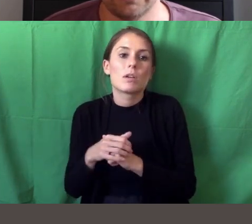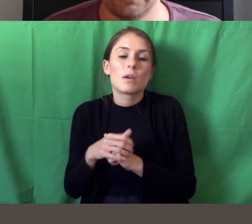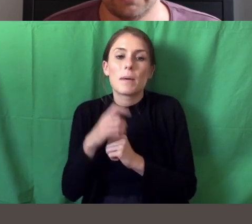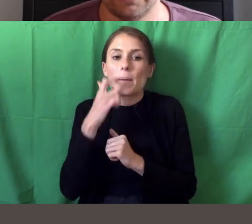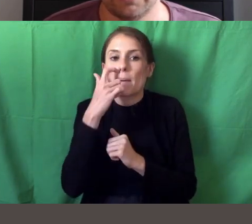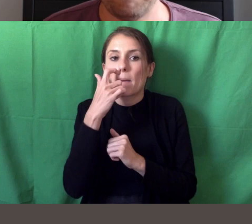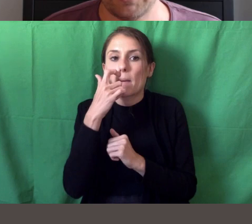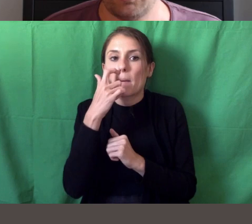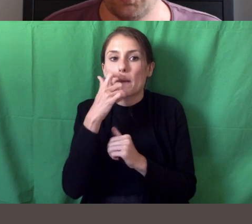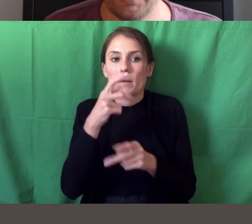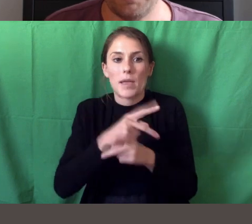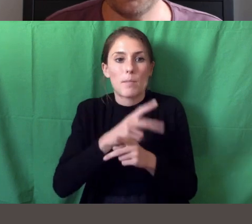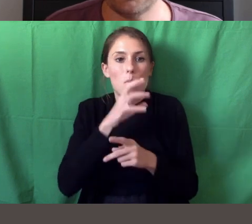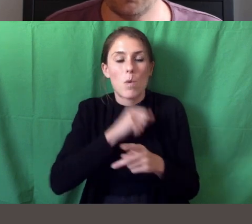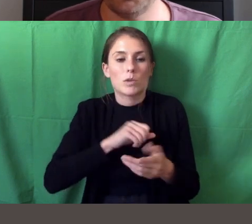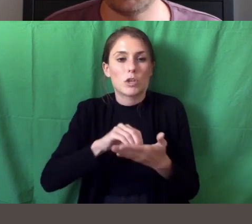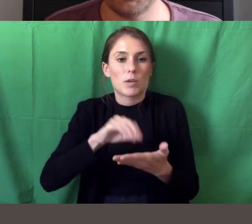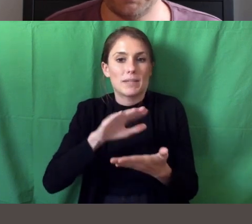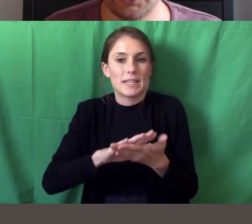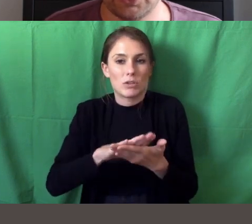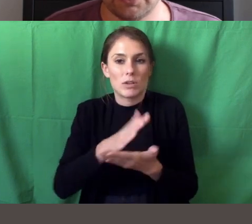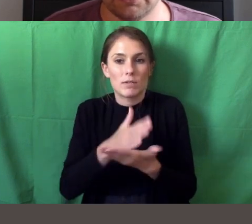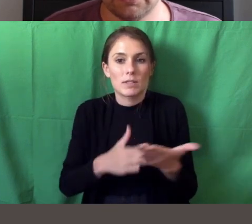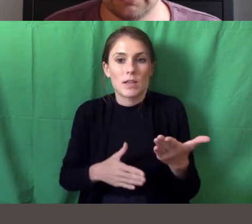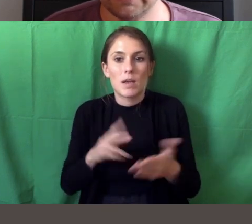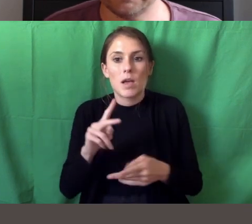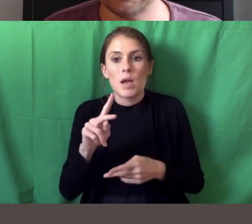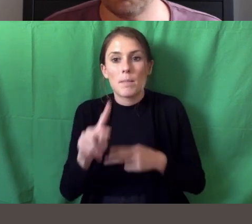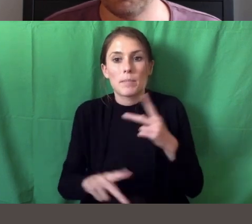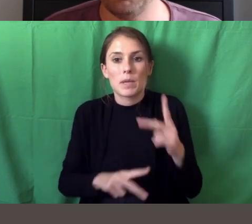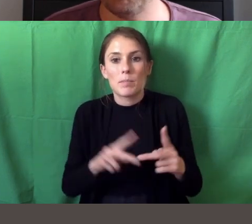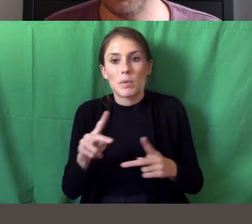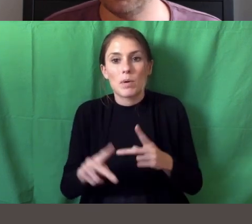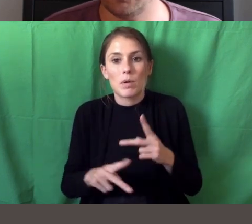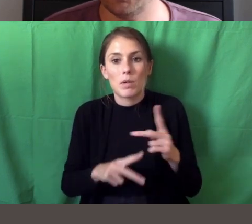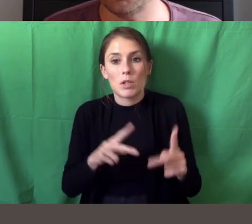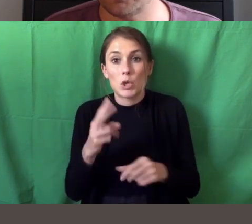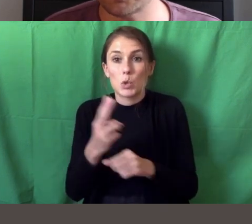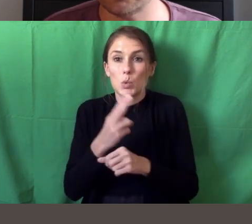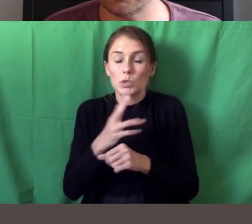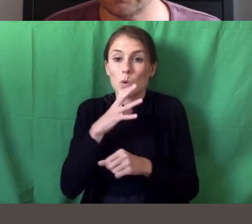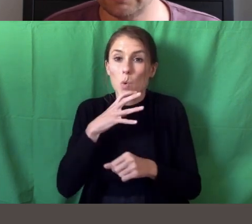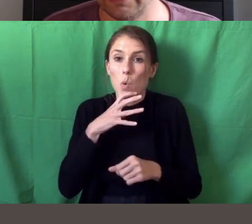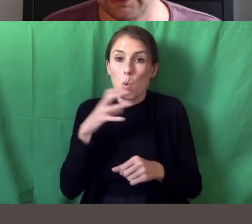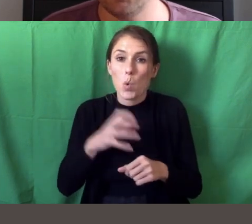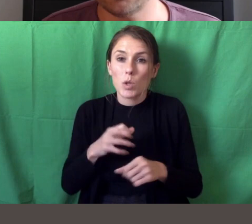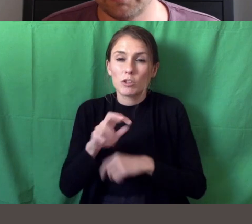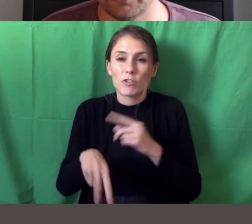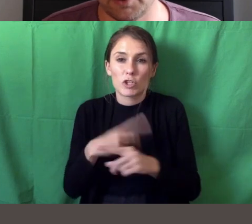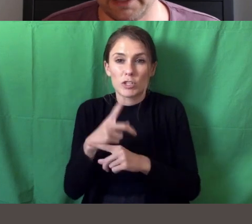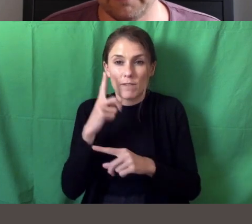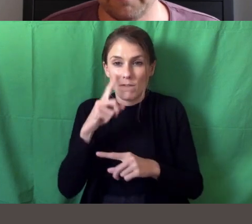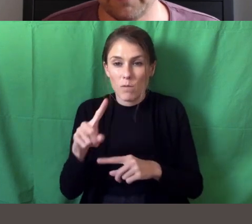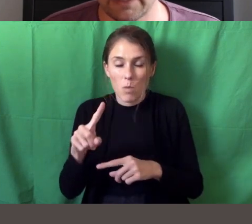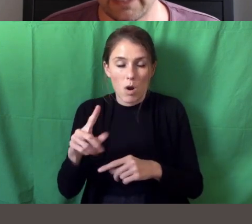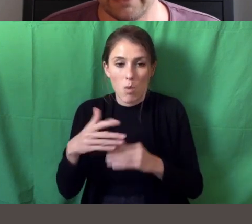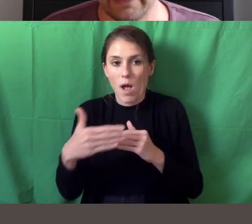and assess possible regressions. We kept the old documentation as some people pin older versions